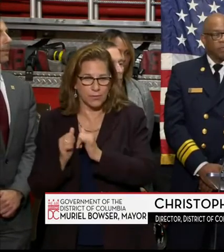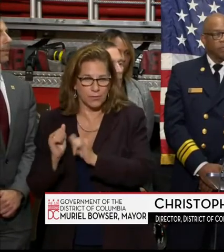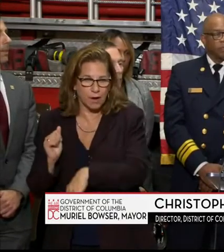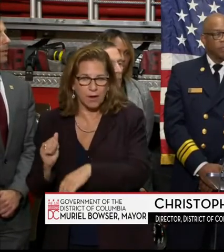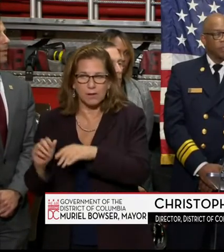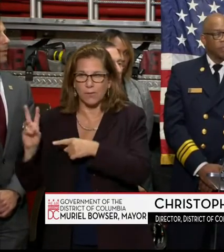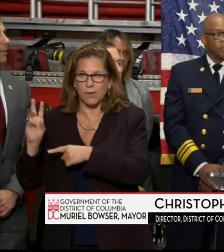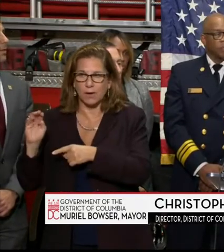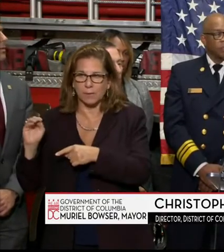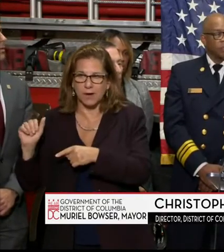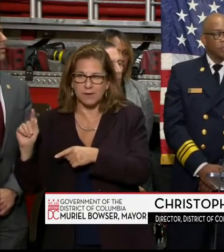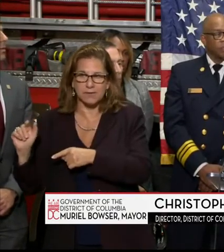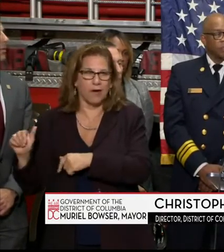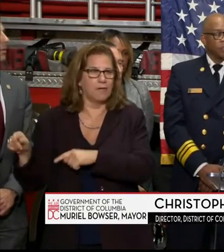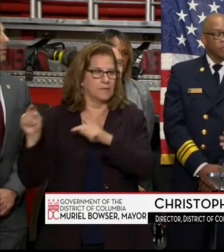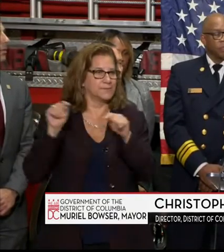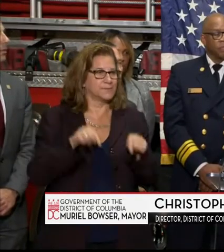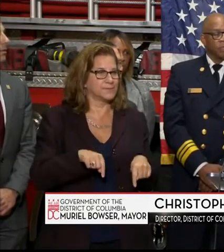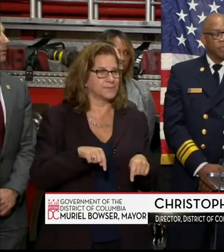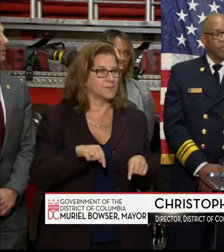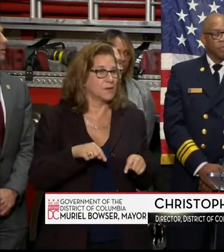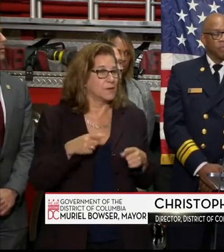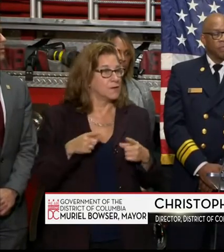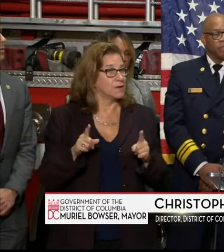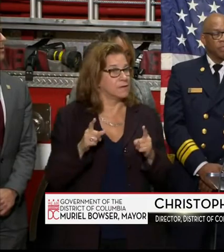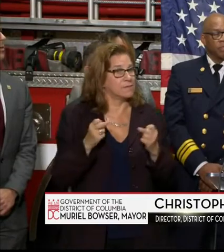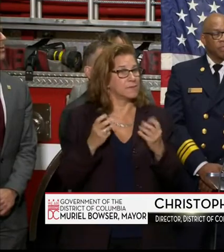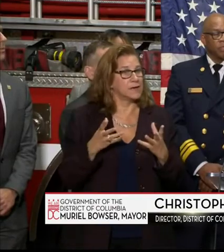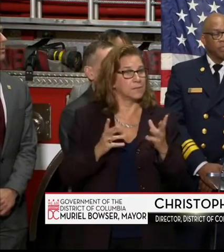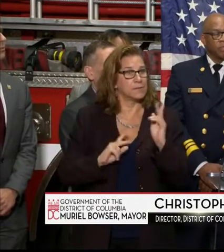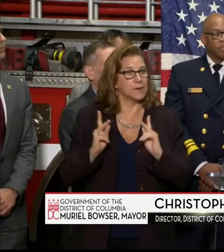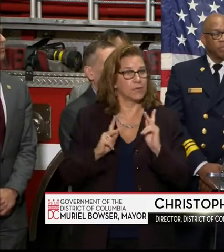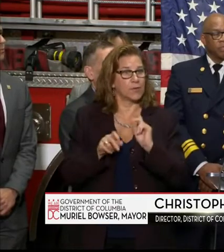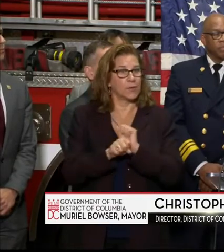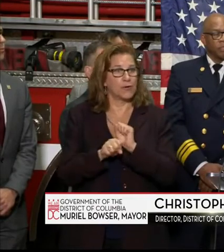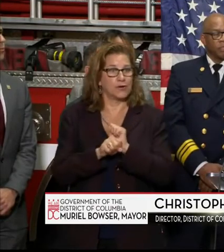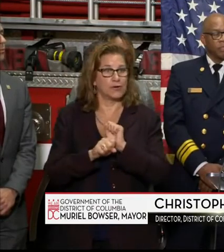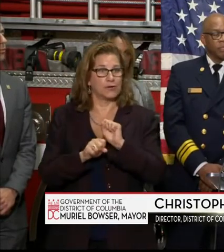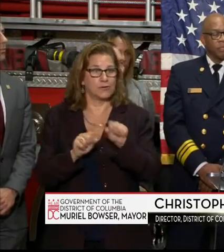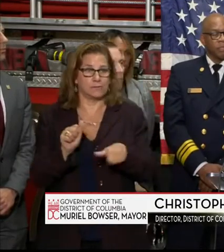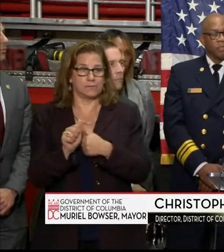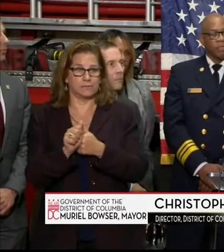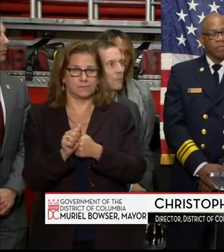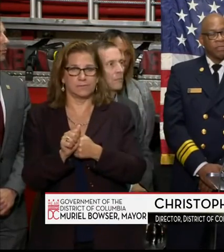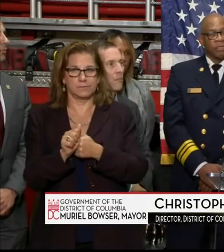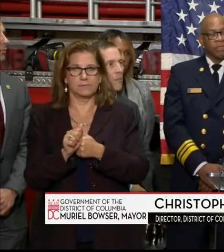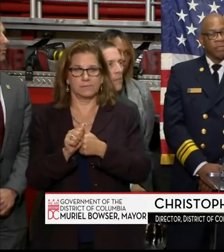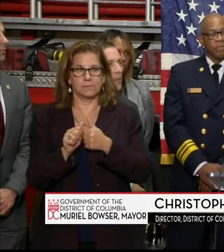NOW, WHILE HUNDREDS WORK BEHIND THE SCENES TO PREPARE THE DISTRICT, I JUST WANT TO REITERATE WHAT THE MAYOR JUST